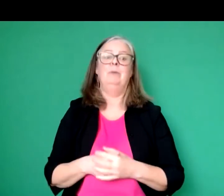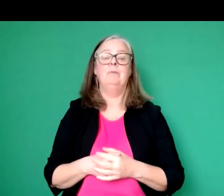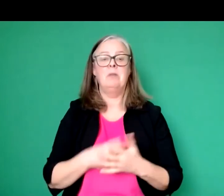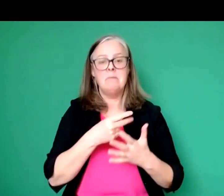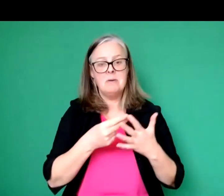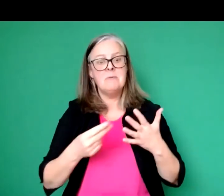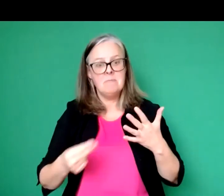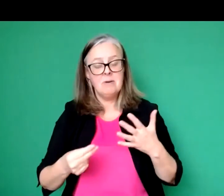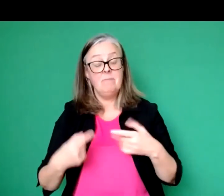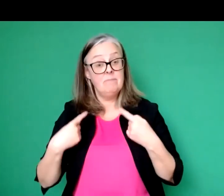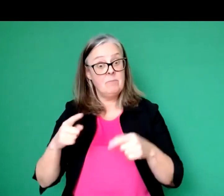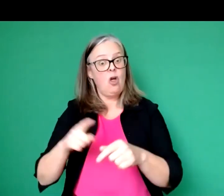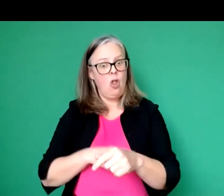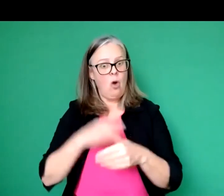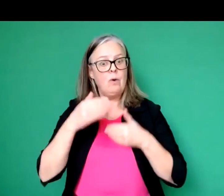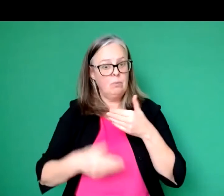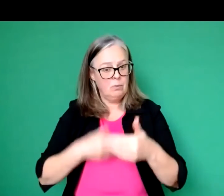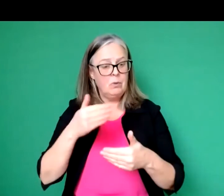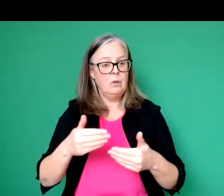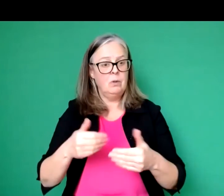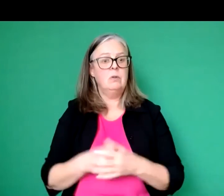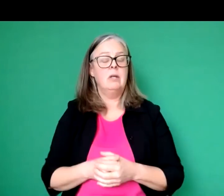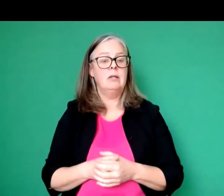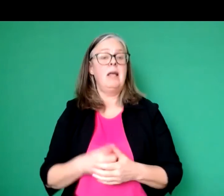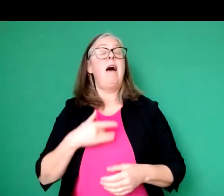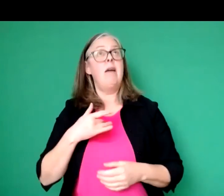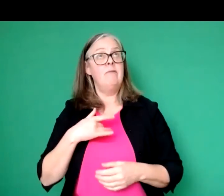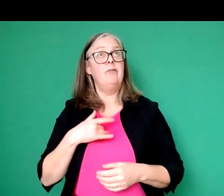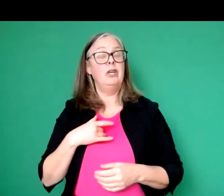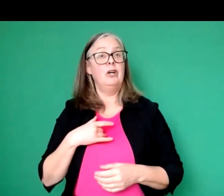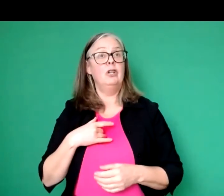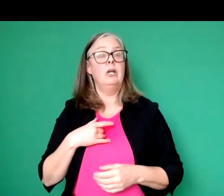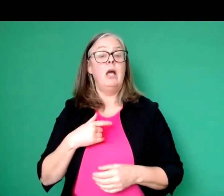been a long process and i would say i probably learned as much from her as she has from me